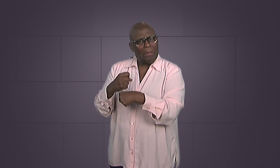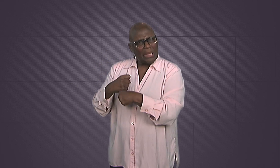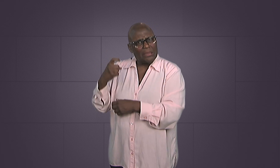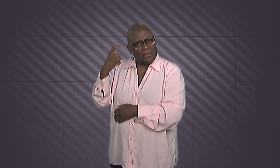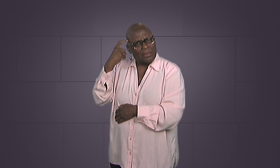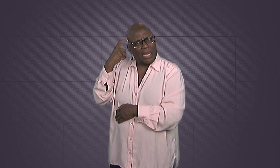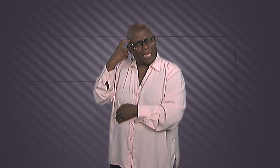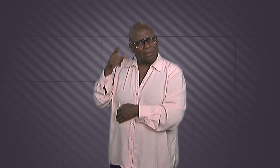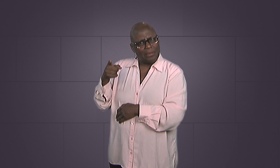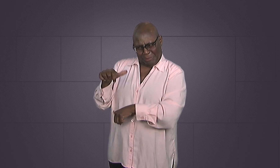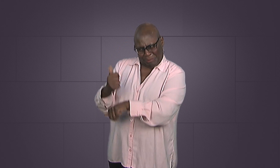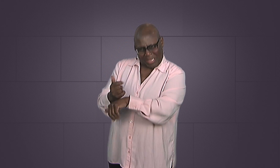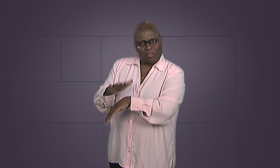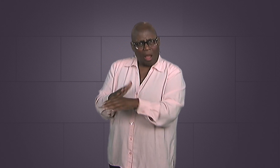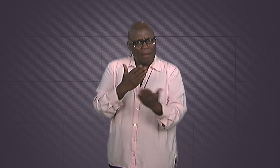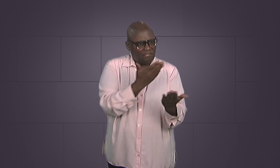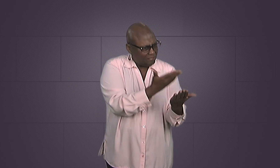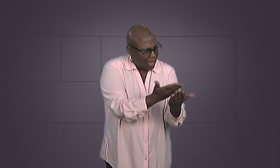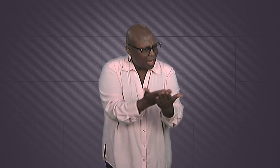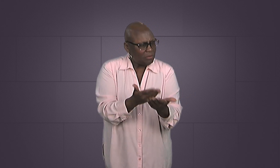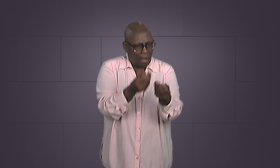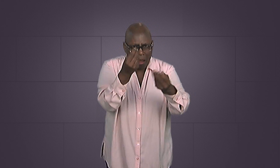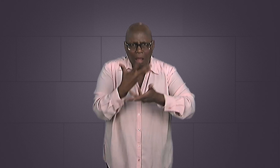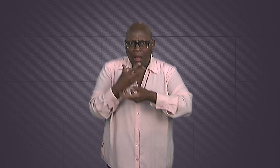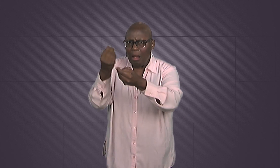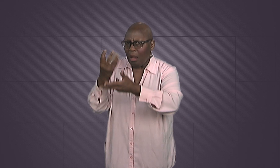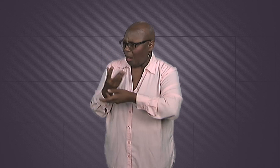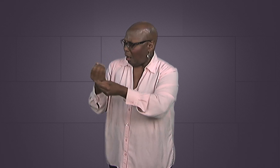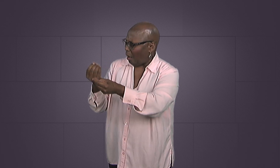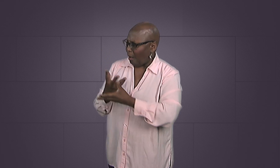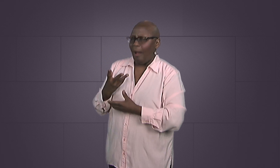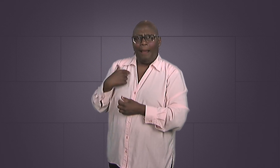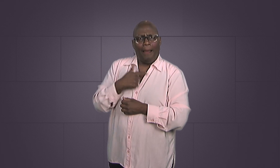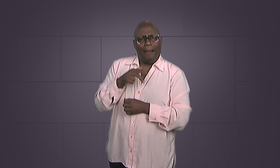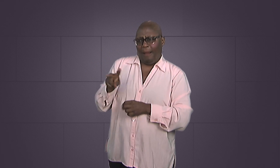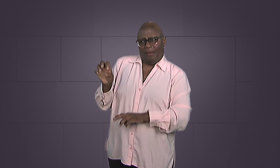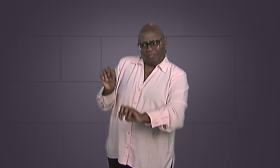that make sense based on what the evidence is telling us